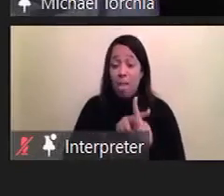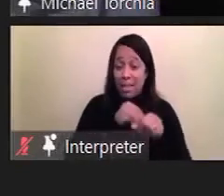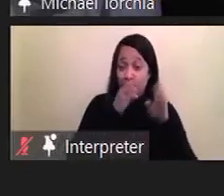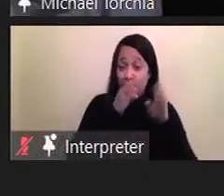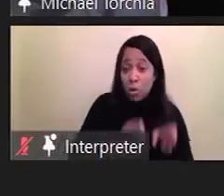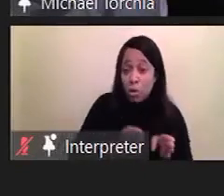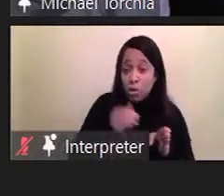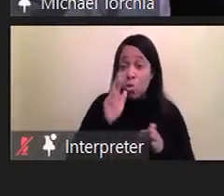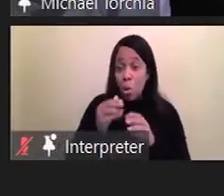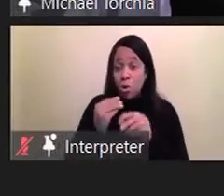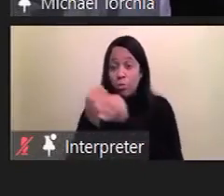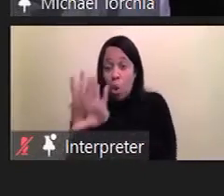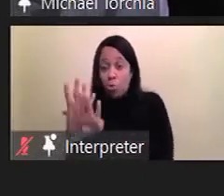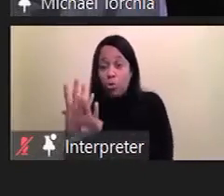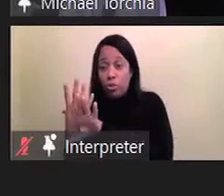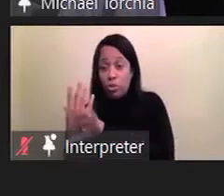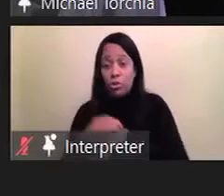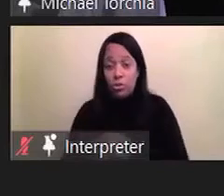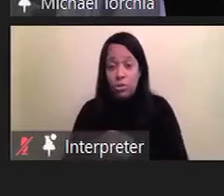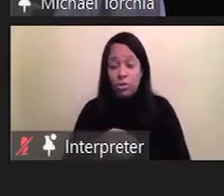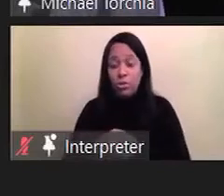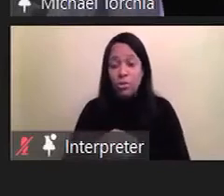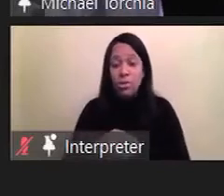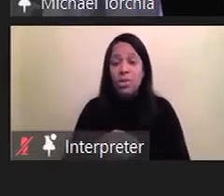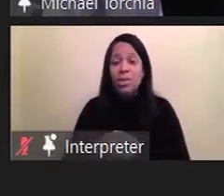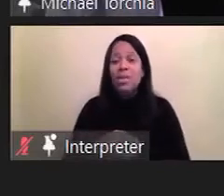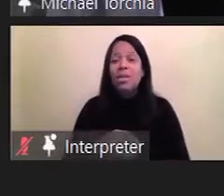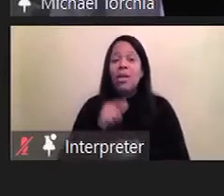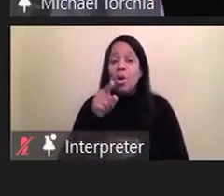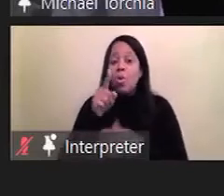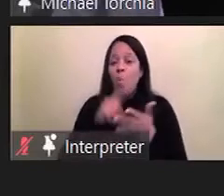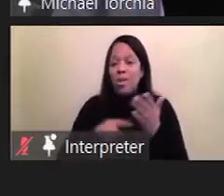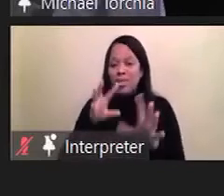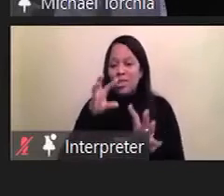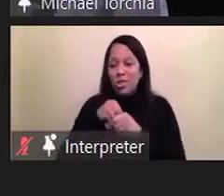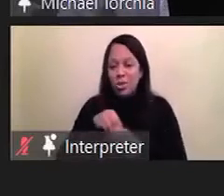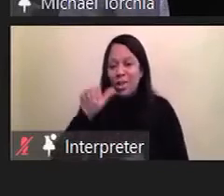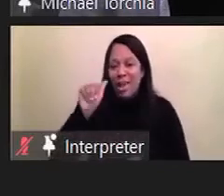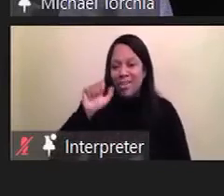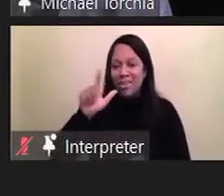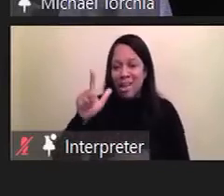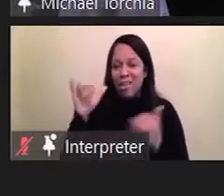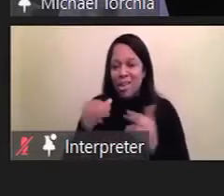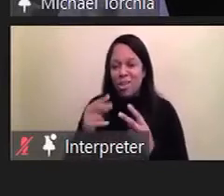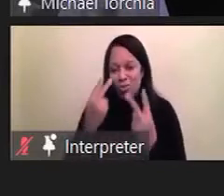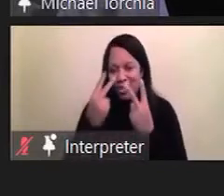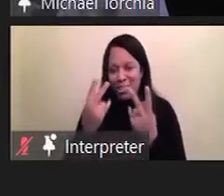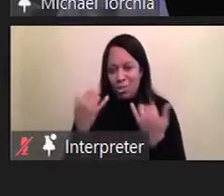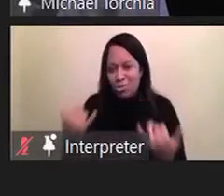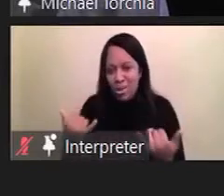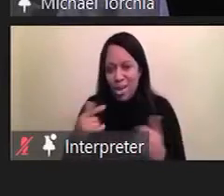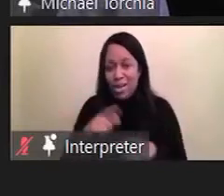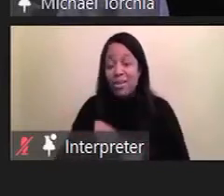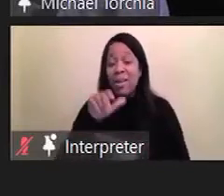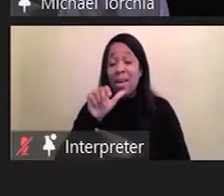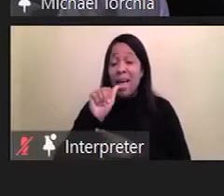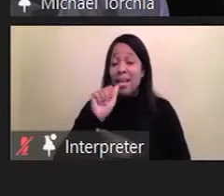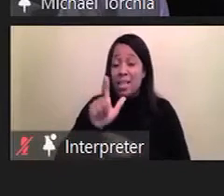So what we've put into this basket for you is American Sign Language, like you're viewing today. ASL can be provided on-site or remotely